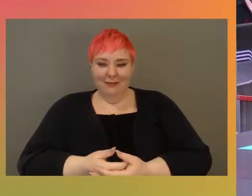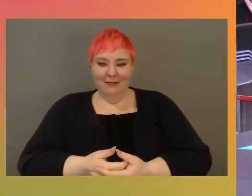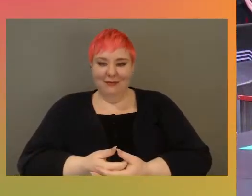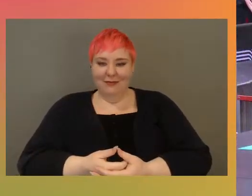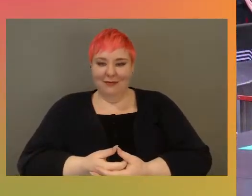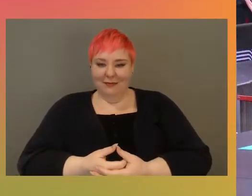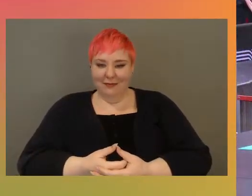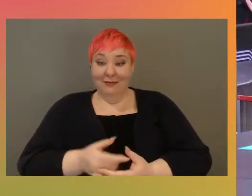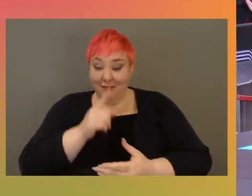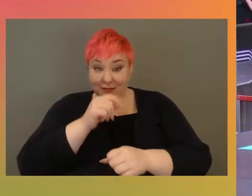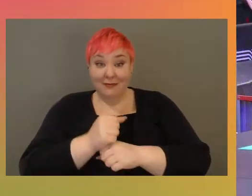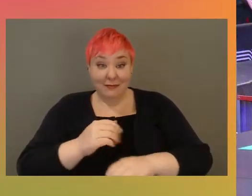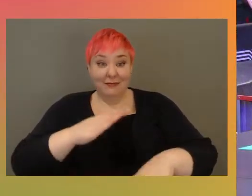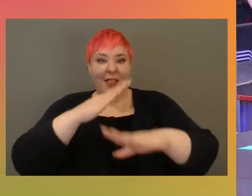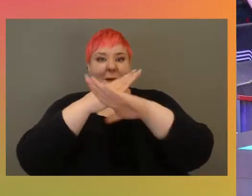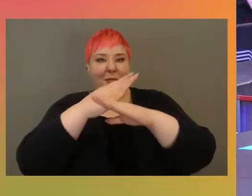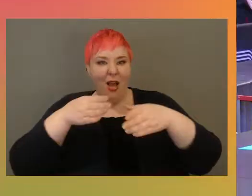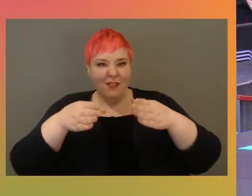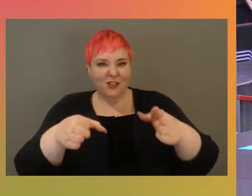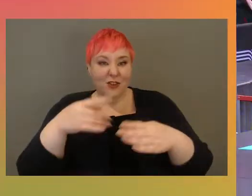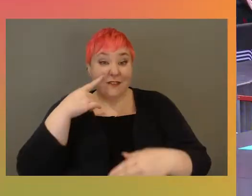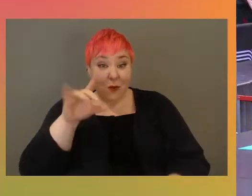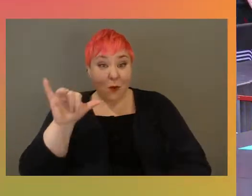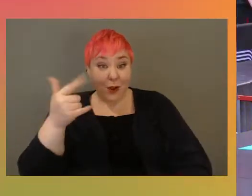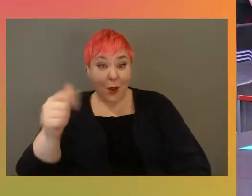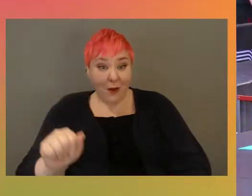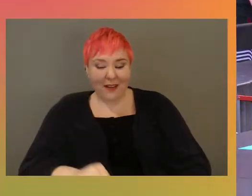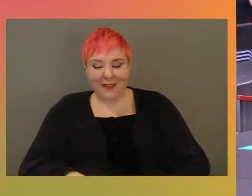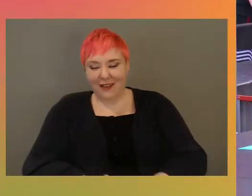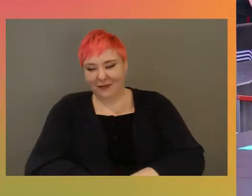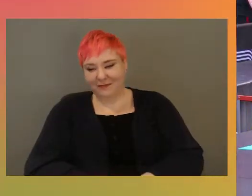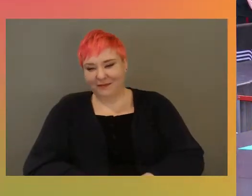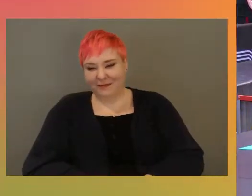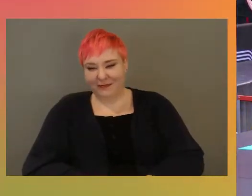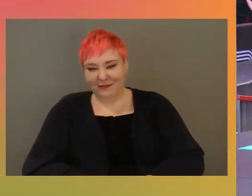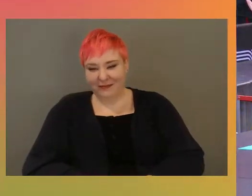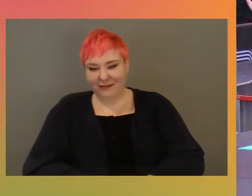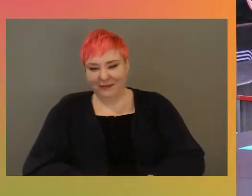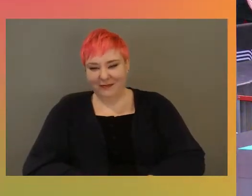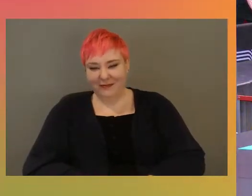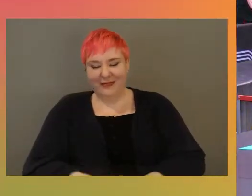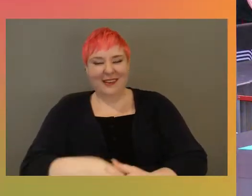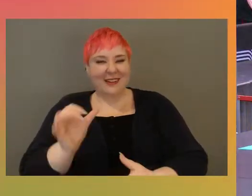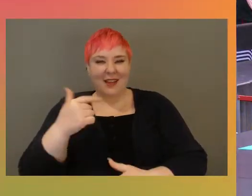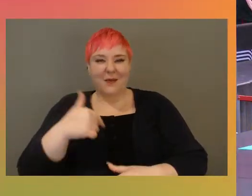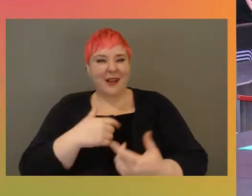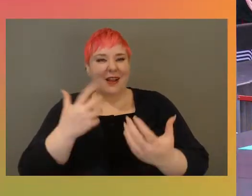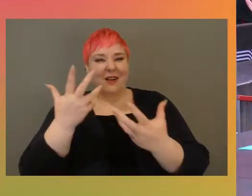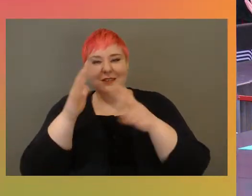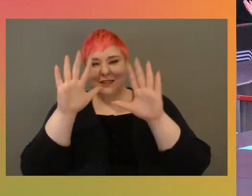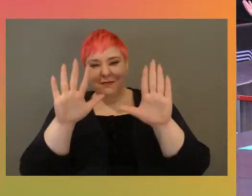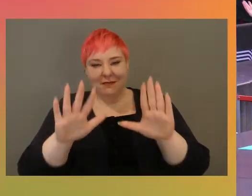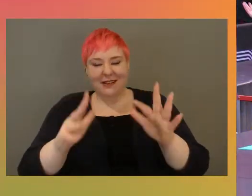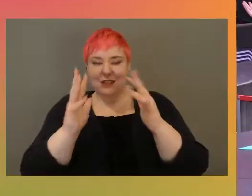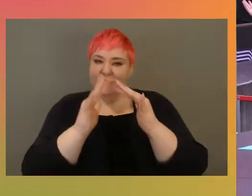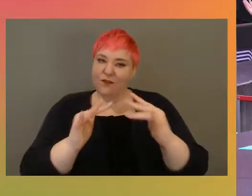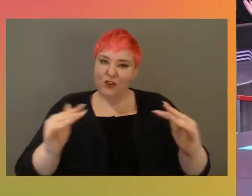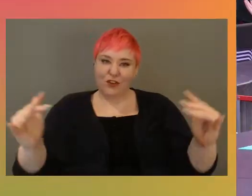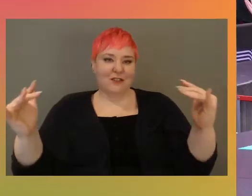THIS IS EXTRAORDINARY. BE HERE NOW, AND FEEL HOW EXTRAORDINARY -- NEW YORK